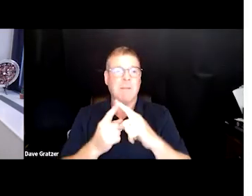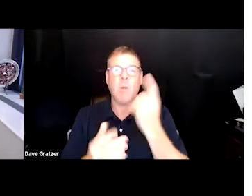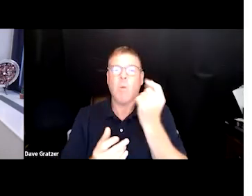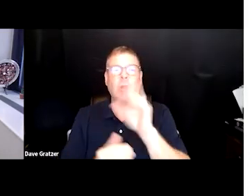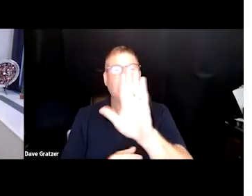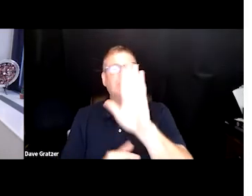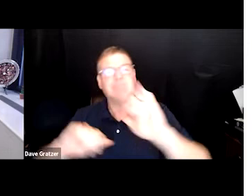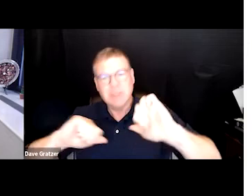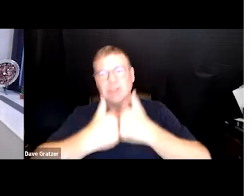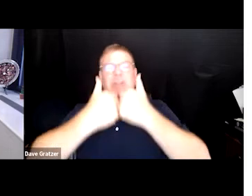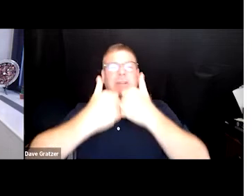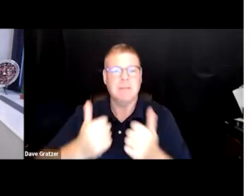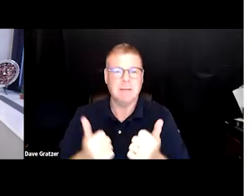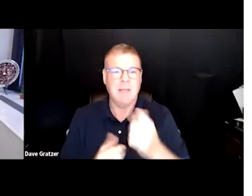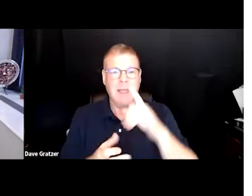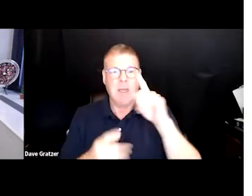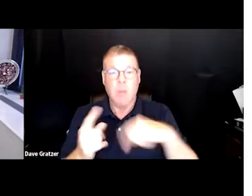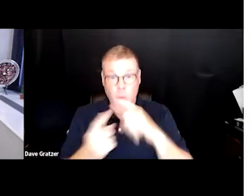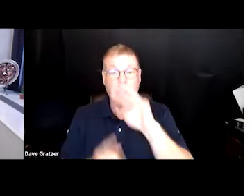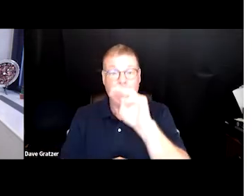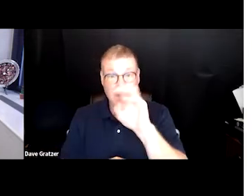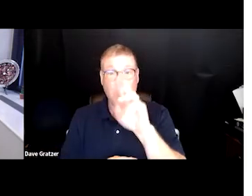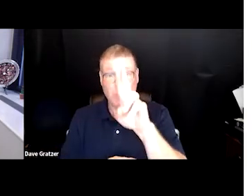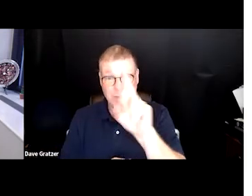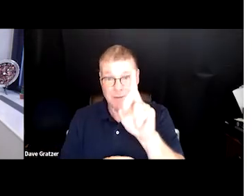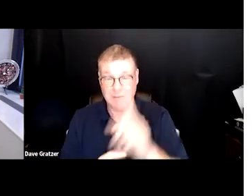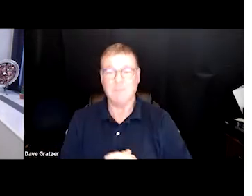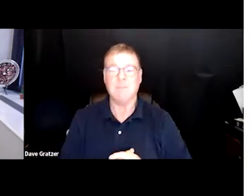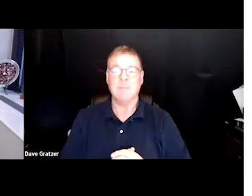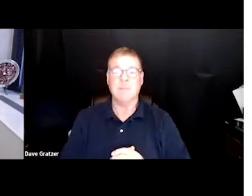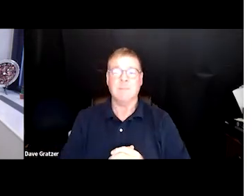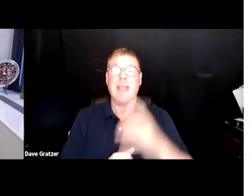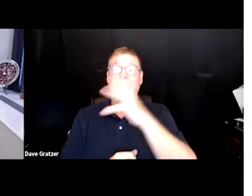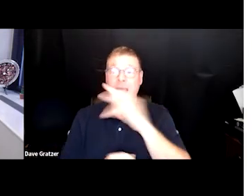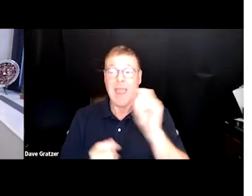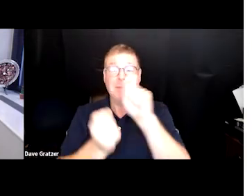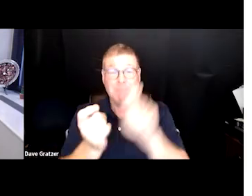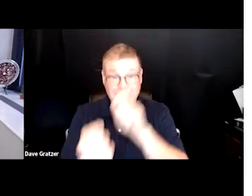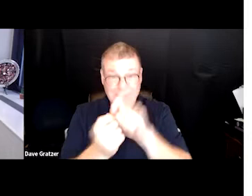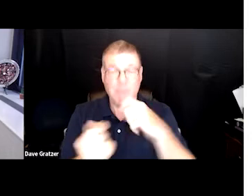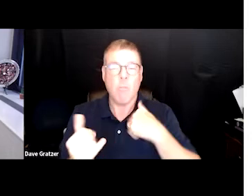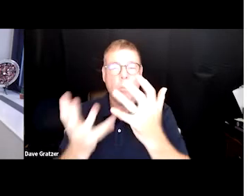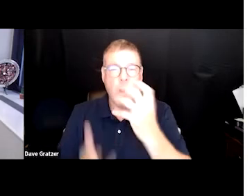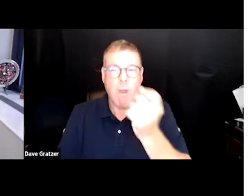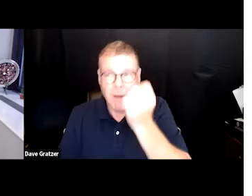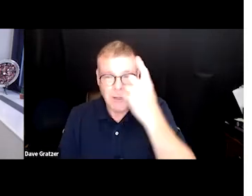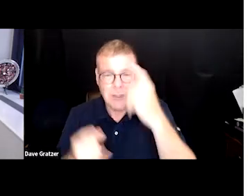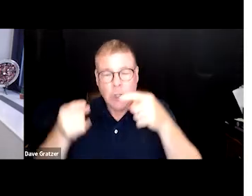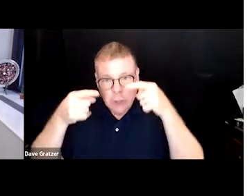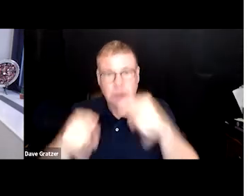were being experienced around delivering medications for opioid disorder. And we specifically wanted to understand what was going on in the context of bail reform,